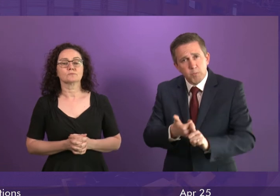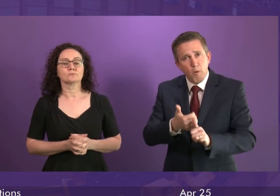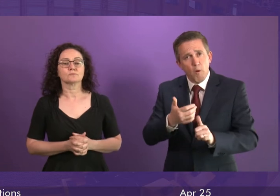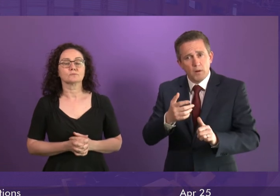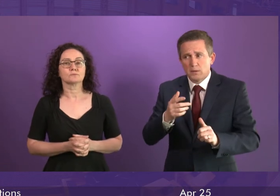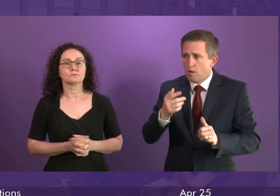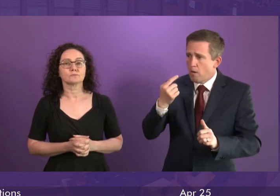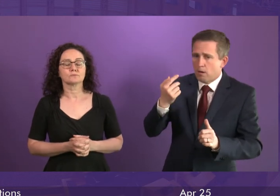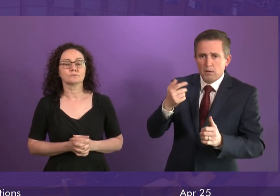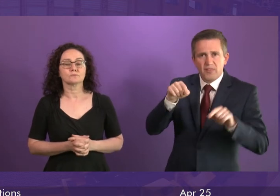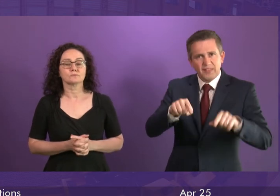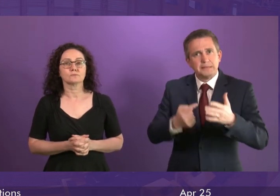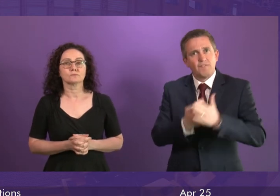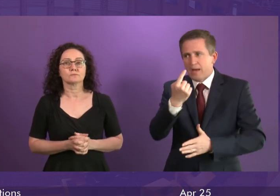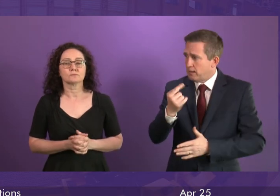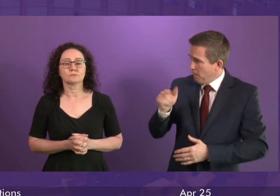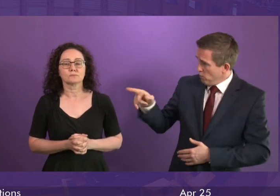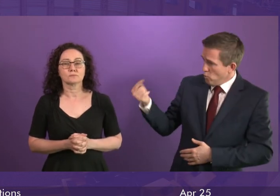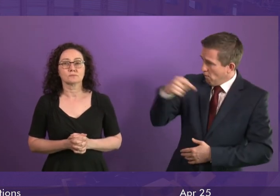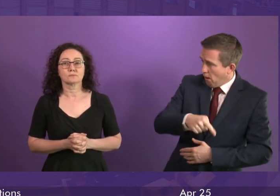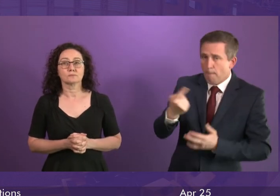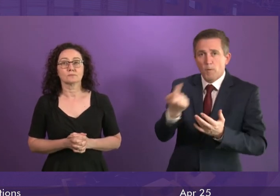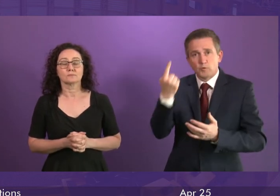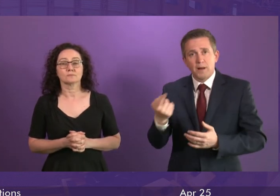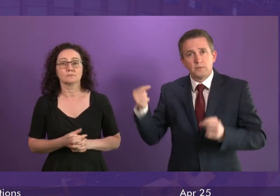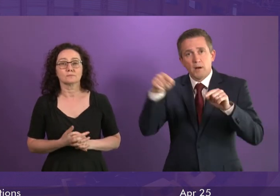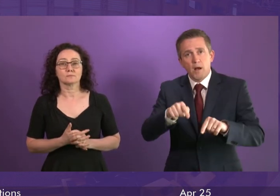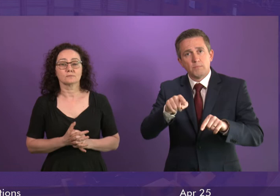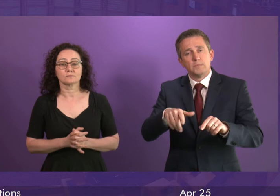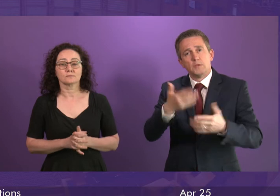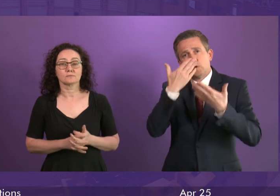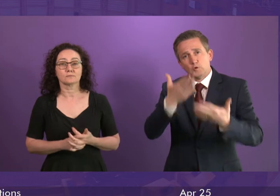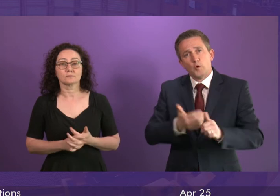Government attends such an occasion to show their support for and solidarity with those